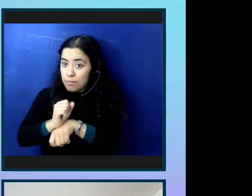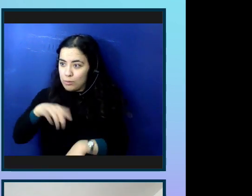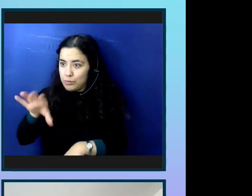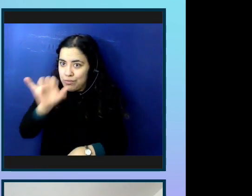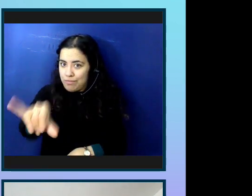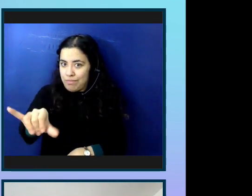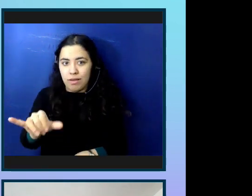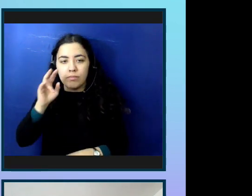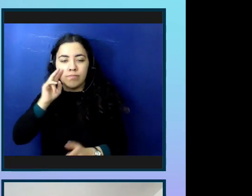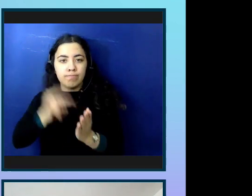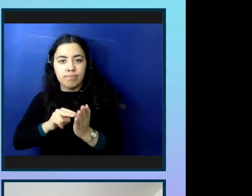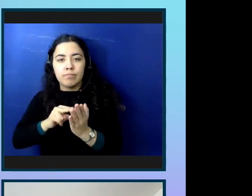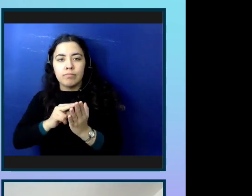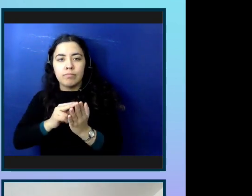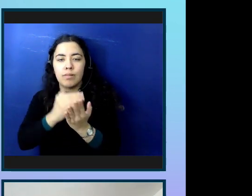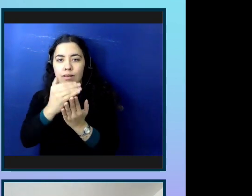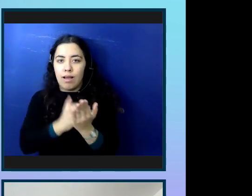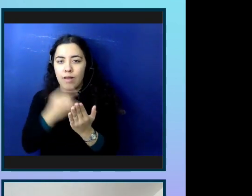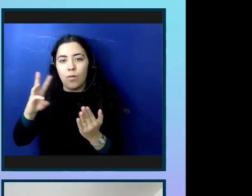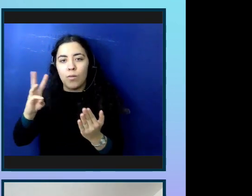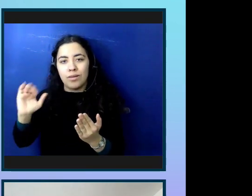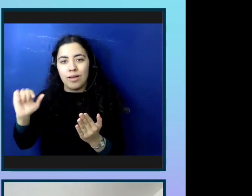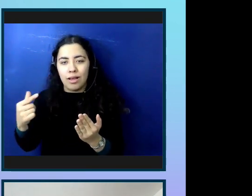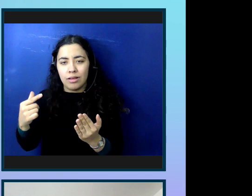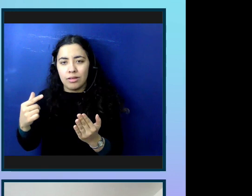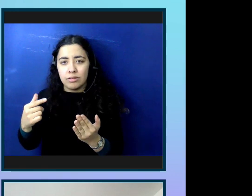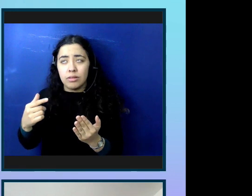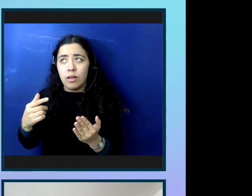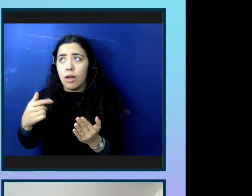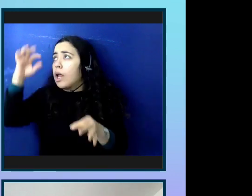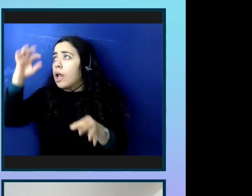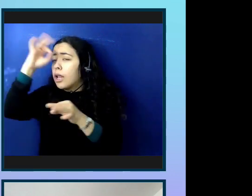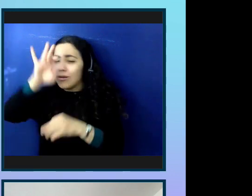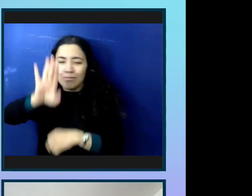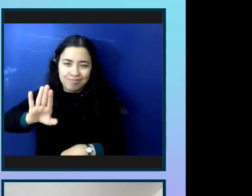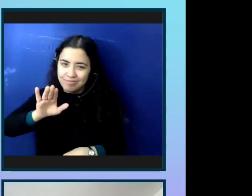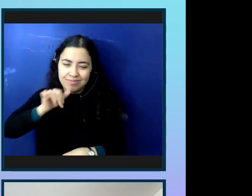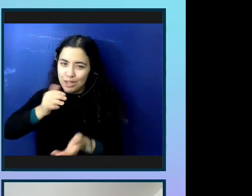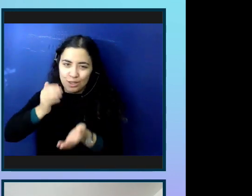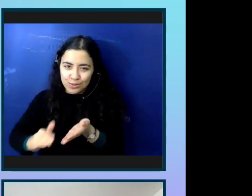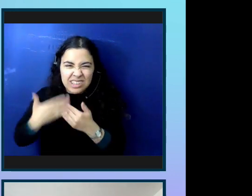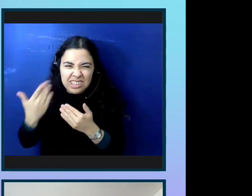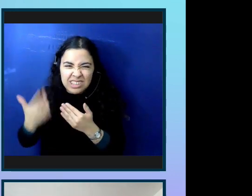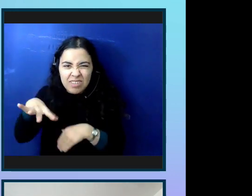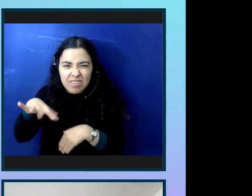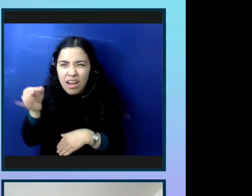like there's really no excuse to not be aware of this stuff. It's easy to reference, it's easy to find and I guarantee you, if you have a question,